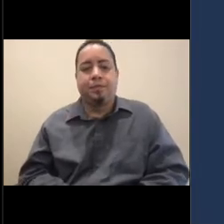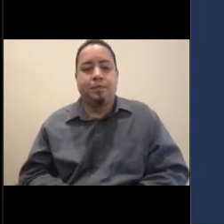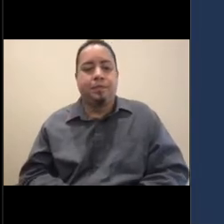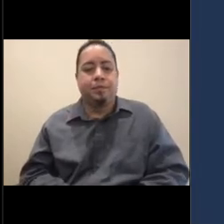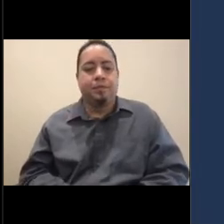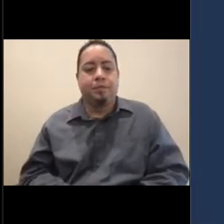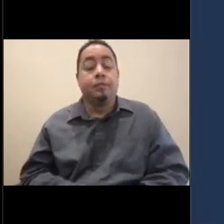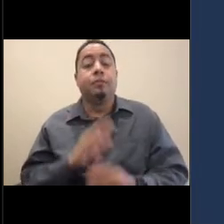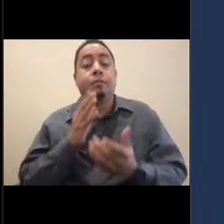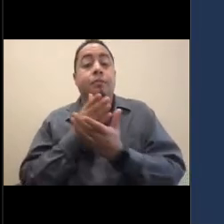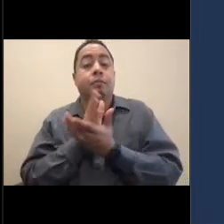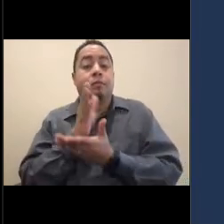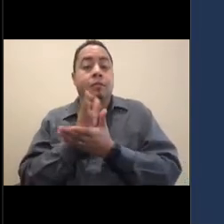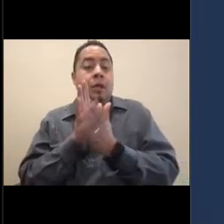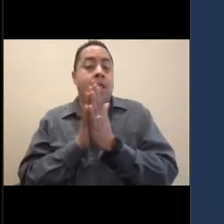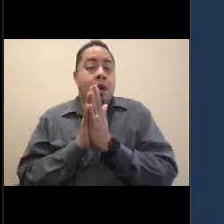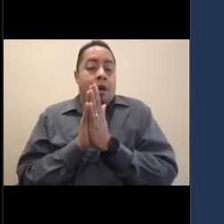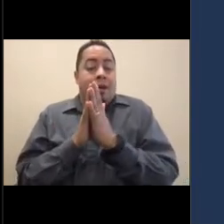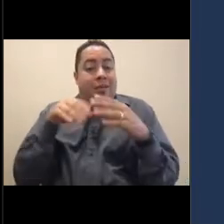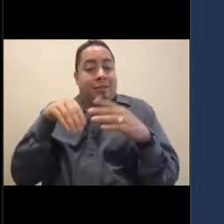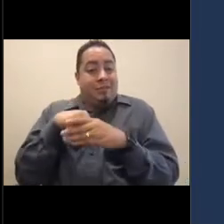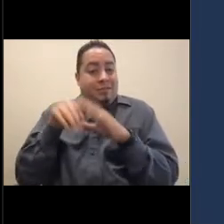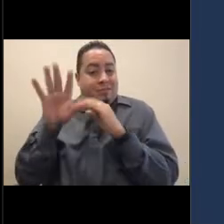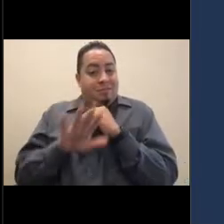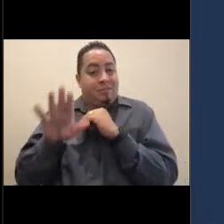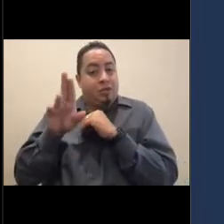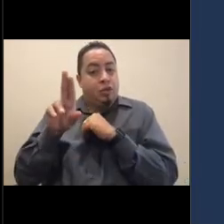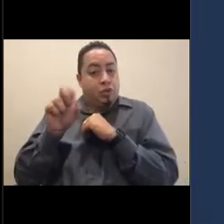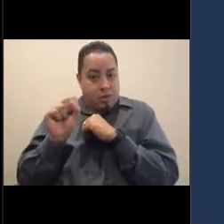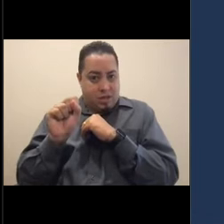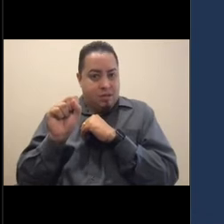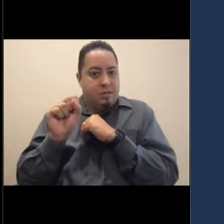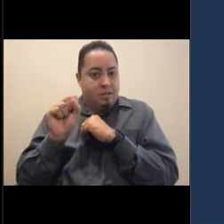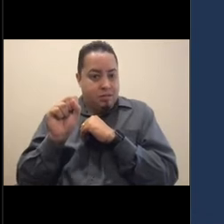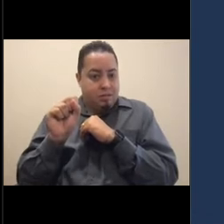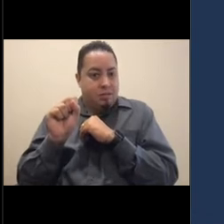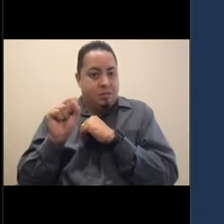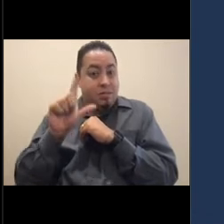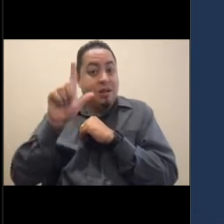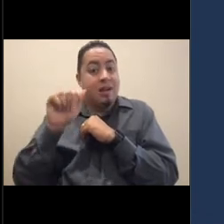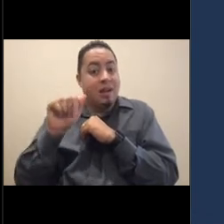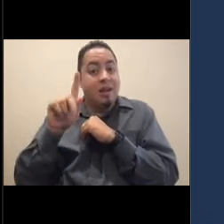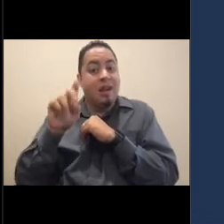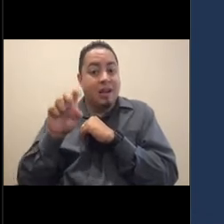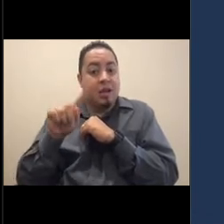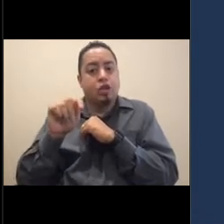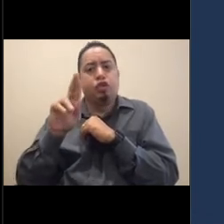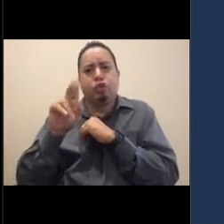So in the US to be honest, lake trout are in trouble. And there's three main reasons.